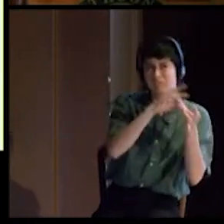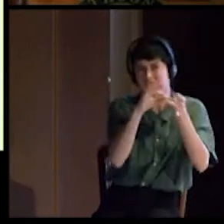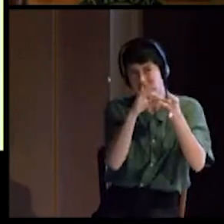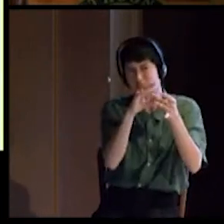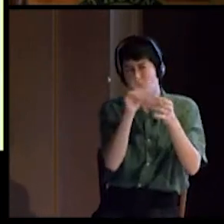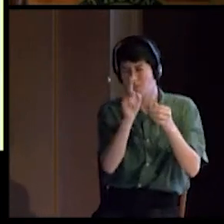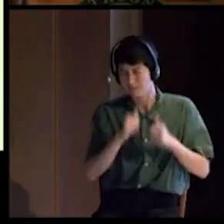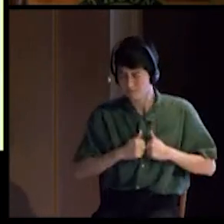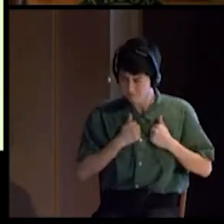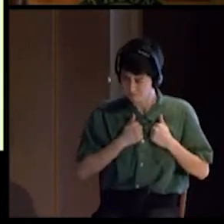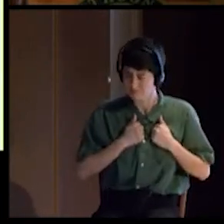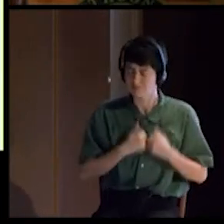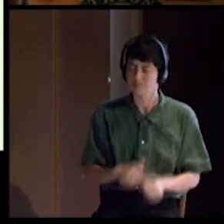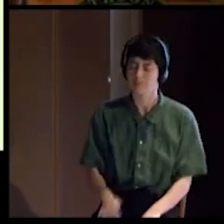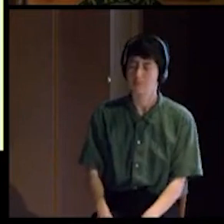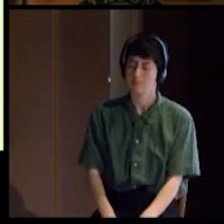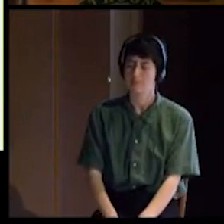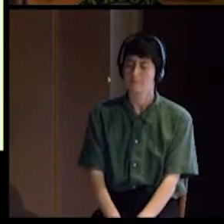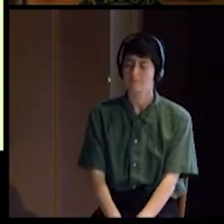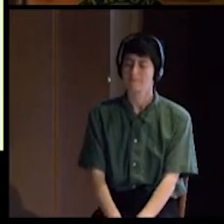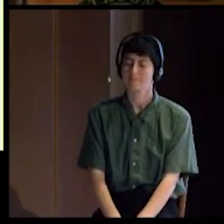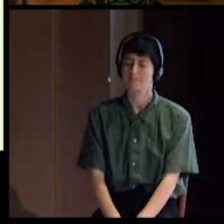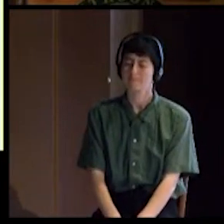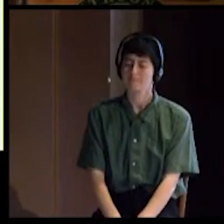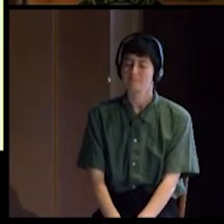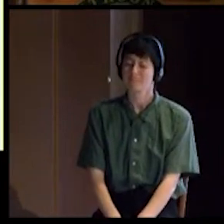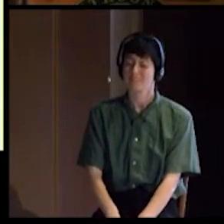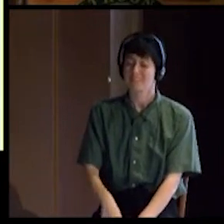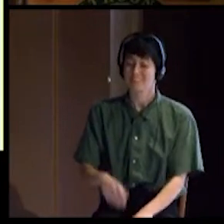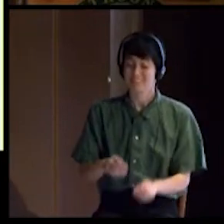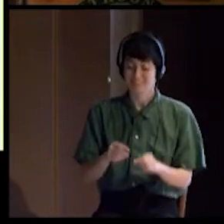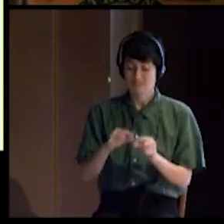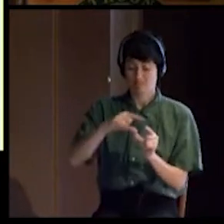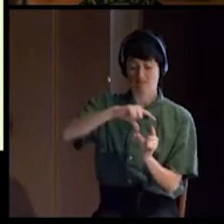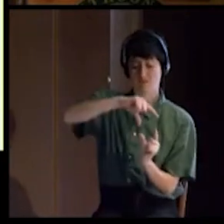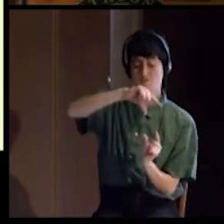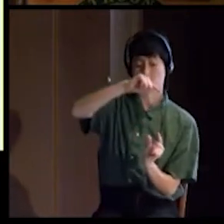So birds, irrespective of where they lived and how cold it was,